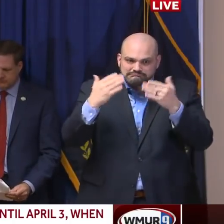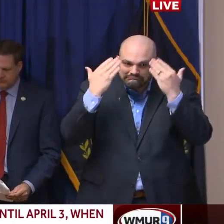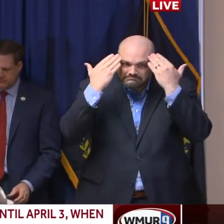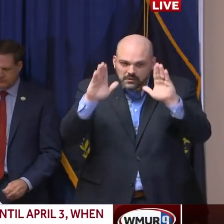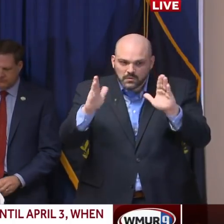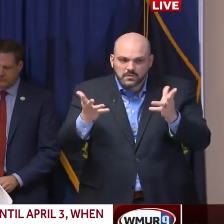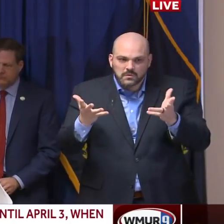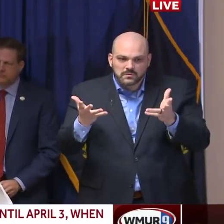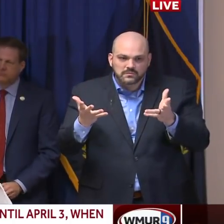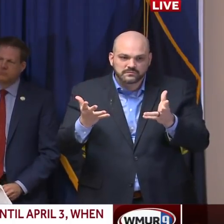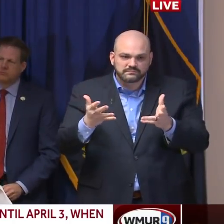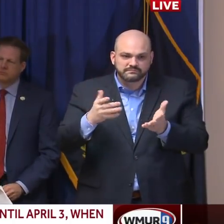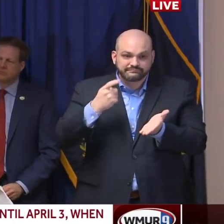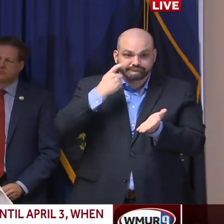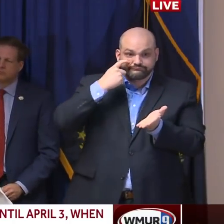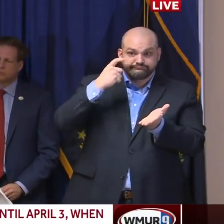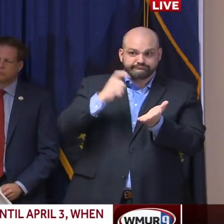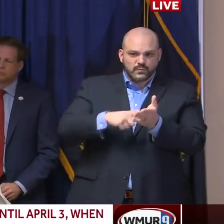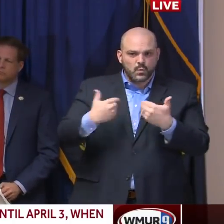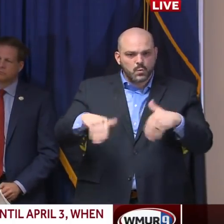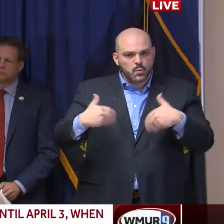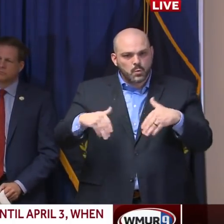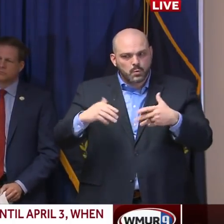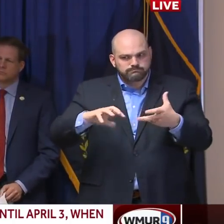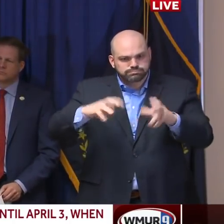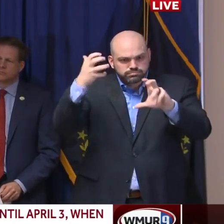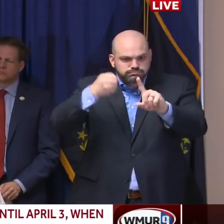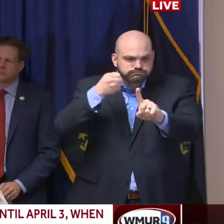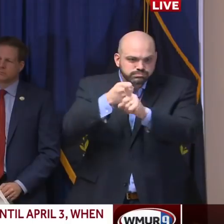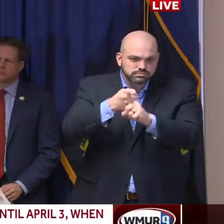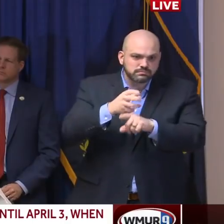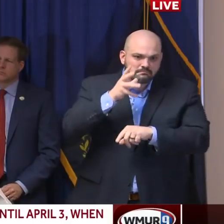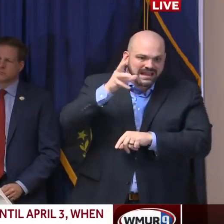INSTRUCTION AND SUPPORT MAY LAST THROUGH THE END OF THE SEMESTER.